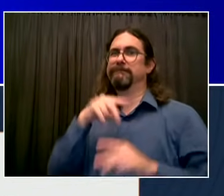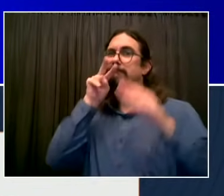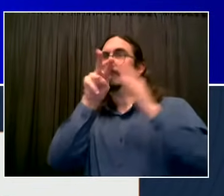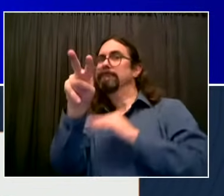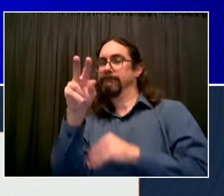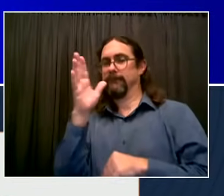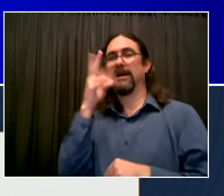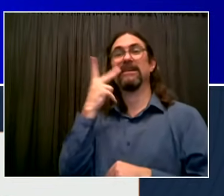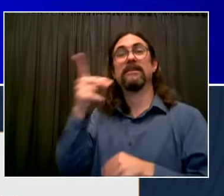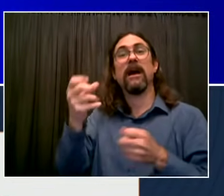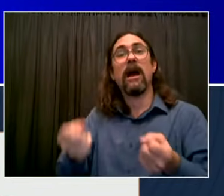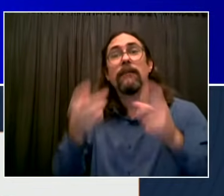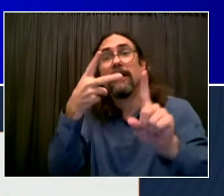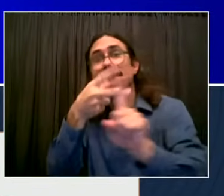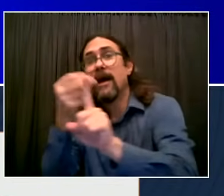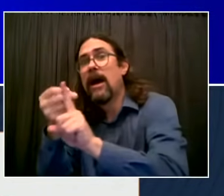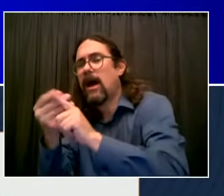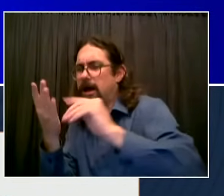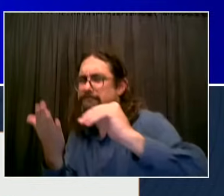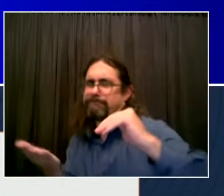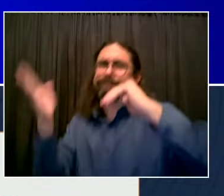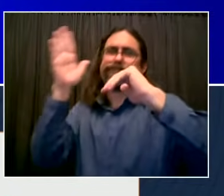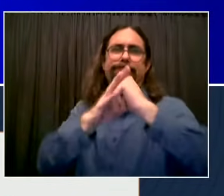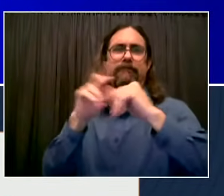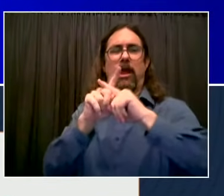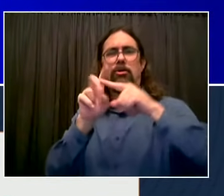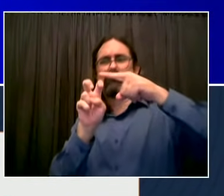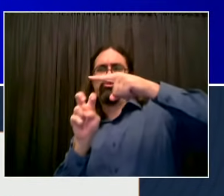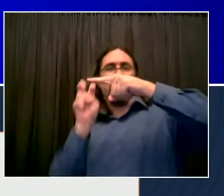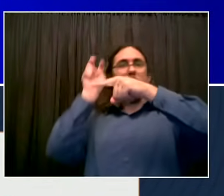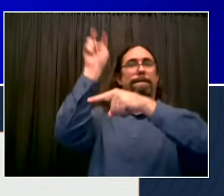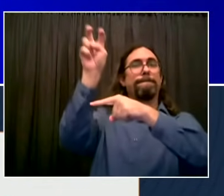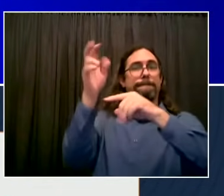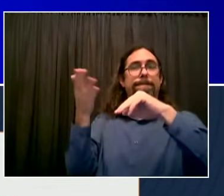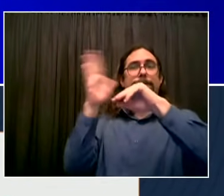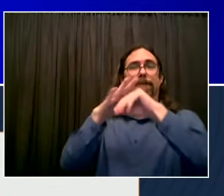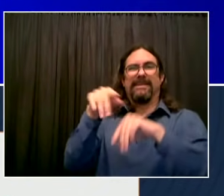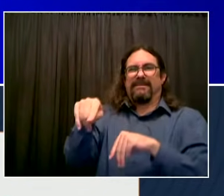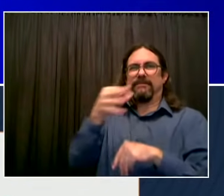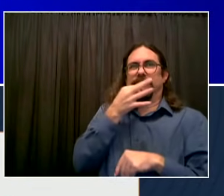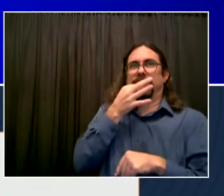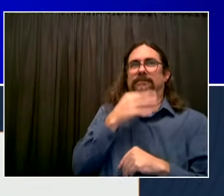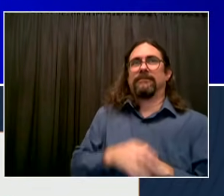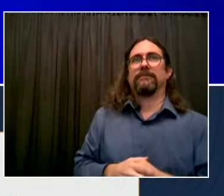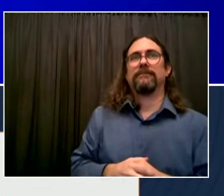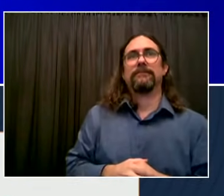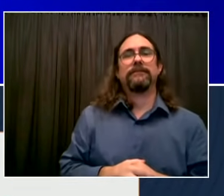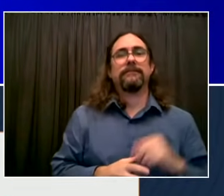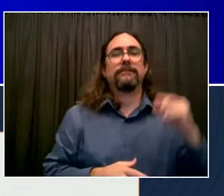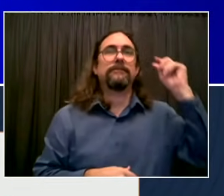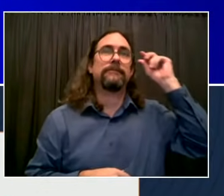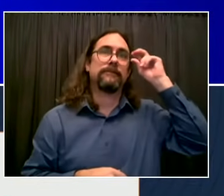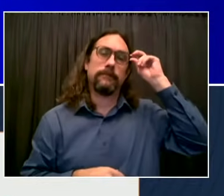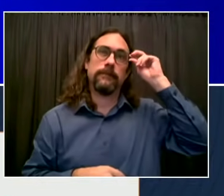WORKS, BUT WE'RE GOING TO KEEP PRESSING, KEEP MAKING VACCINATION AVAILABLE EVERYWHERE AND TOMORROW IS VACCINE DAY OF